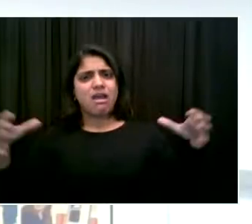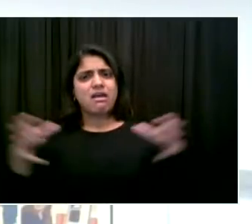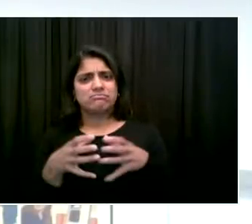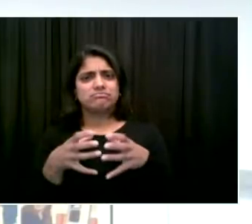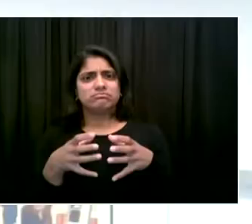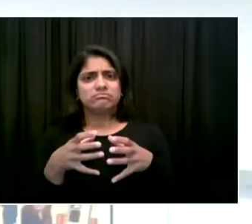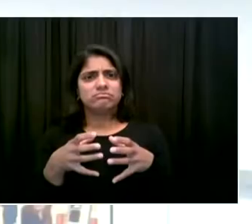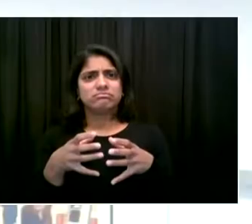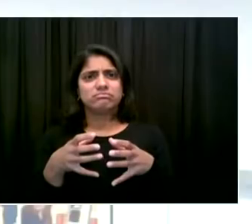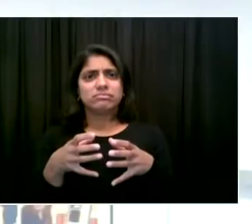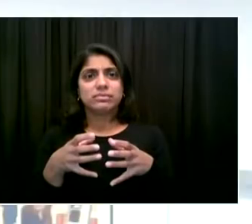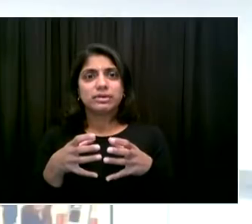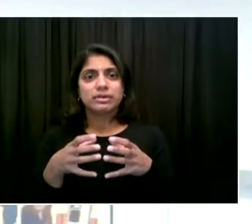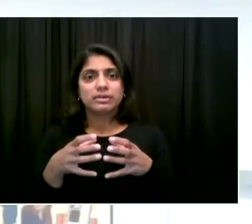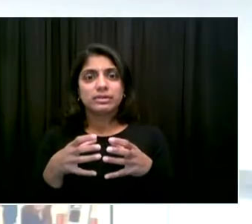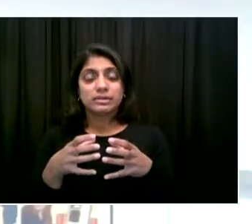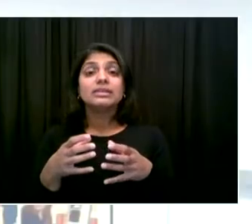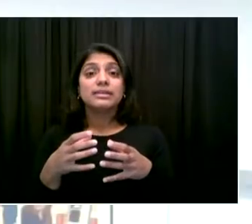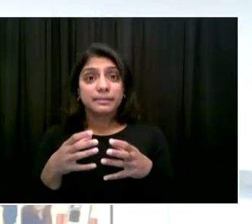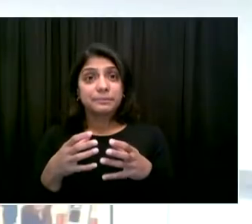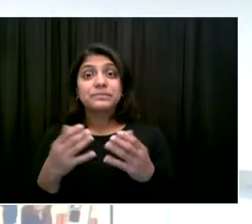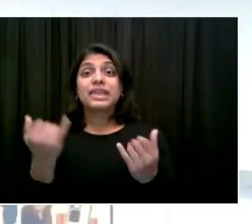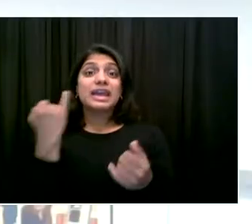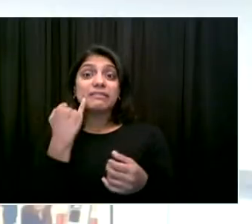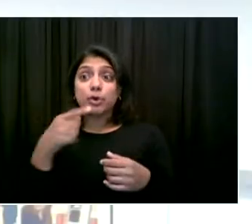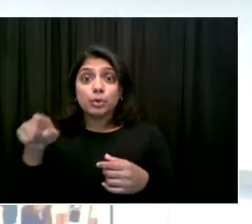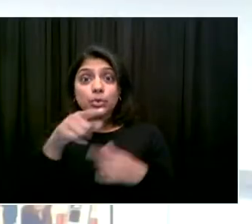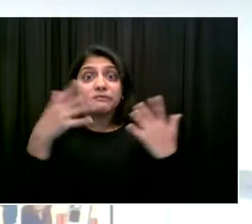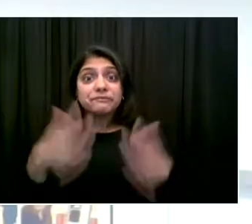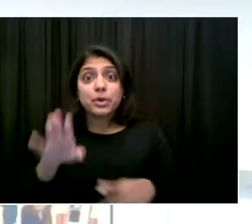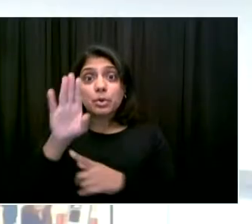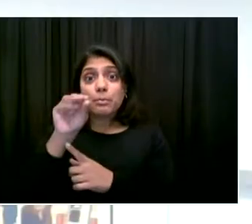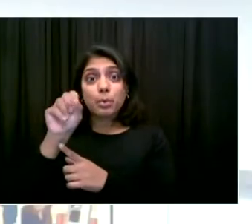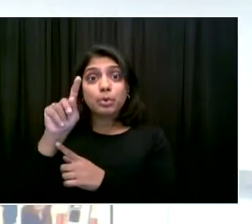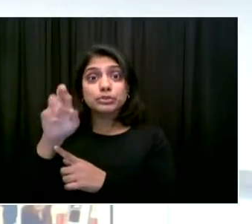PEOPLE AND EVEN MORE SO, ANYONE WHO'S ELIGIBLE FOR A BOOSTER